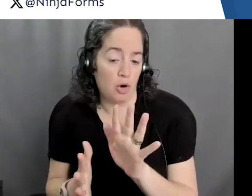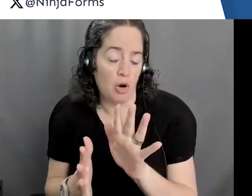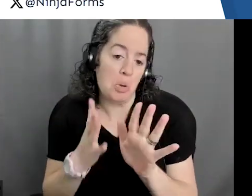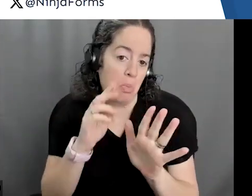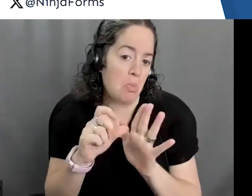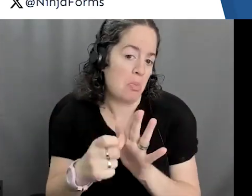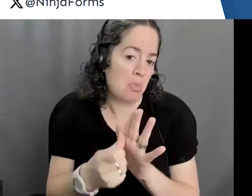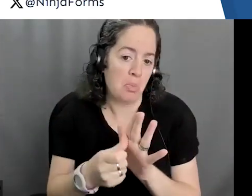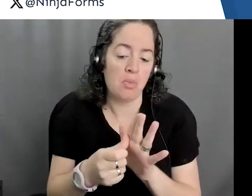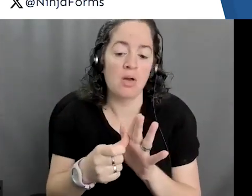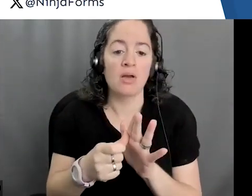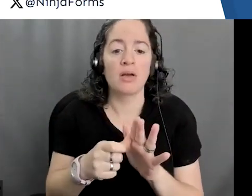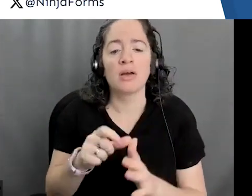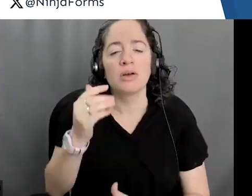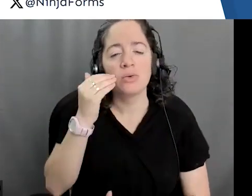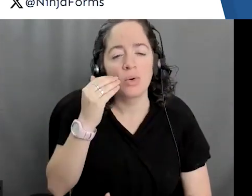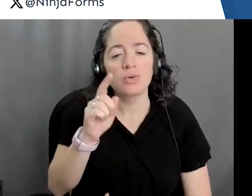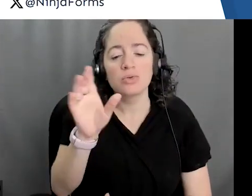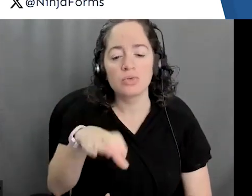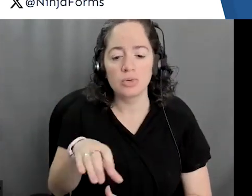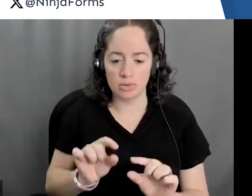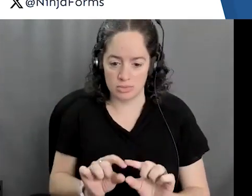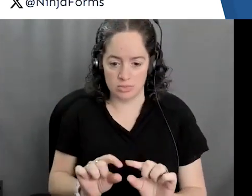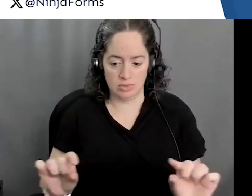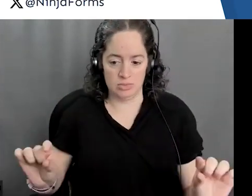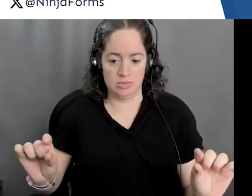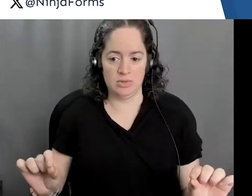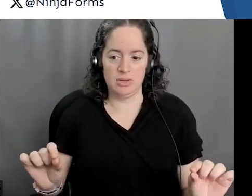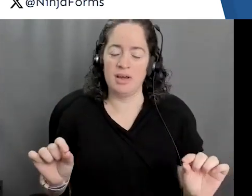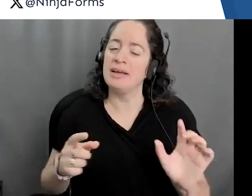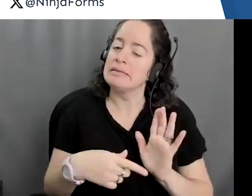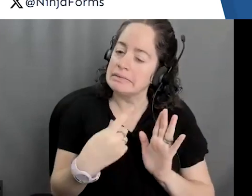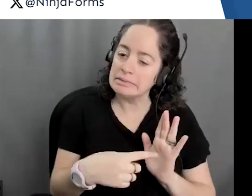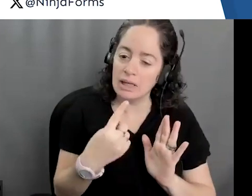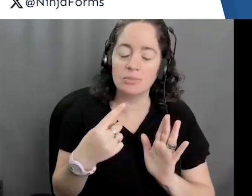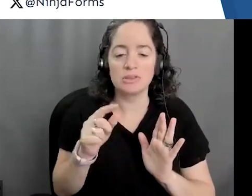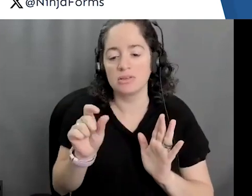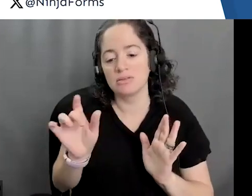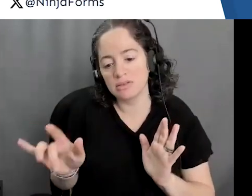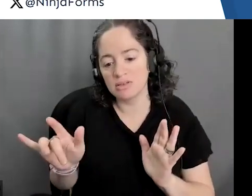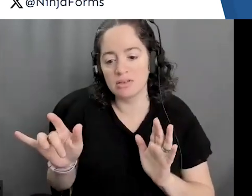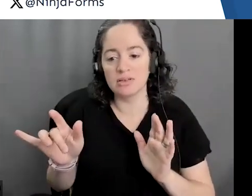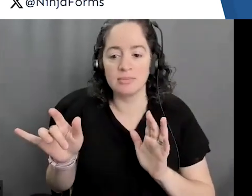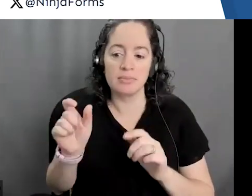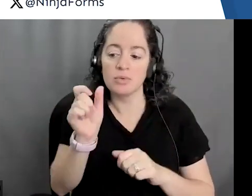At the bottom of the Zoom bar, now this may be under the 'more' depending upon how wide or narrow you've made your browser,